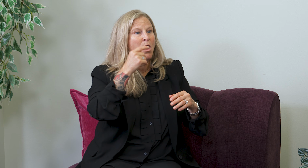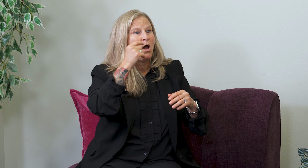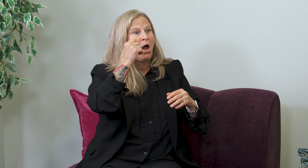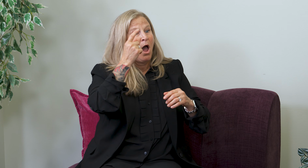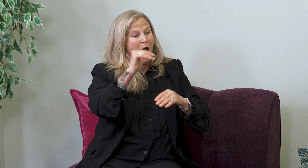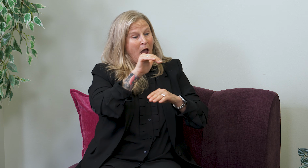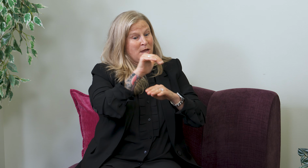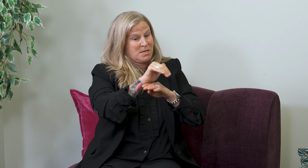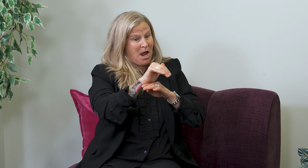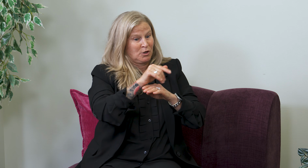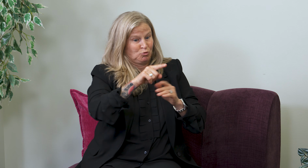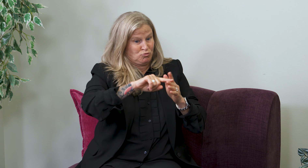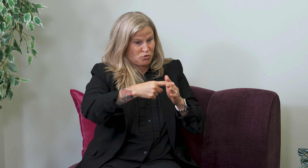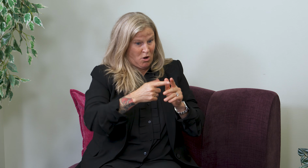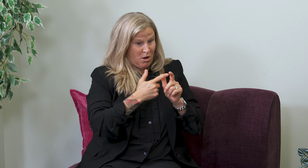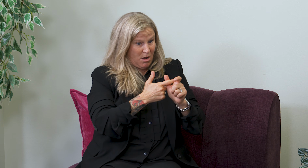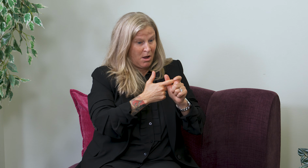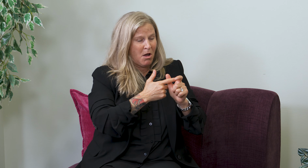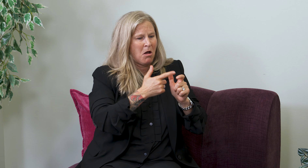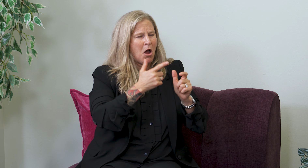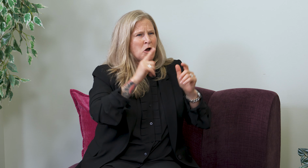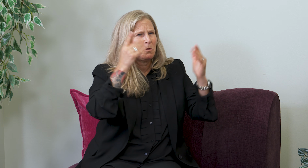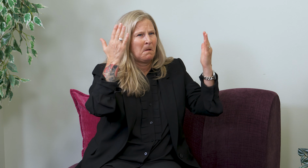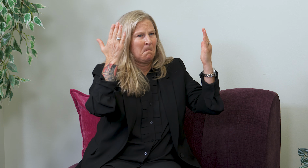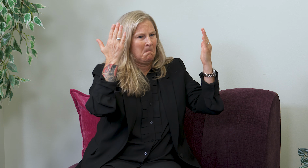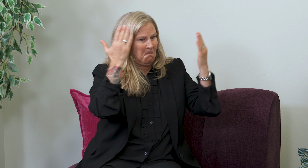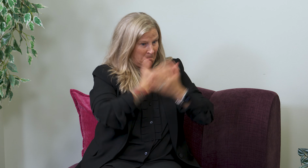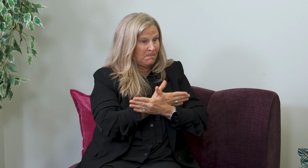You run at night when it's cooler and when you start running,